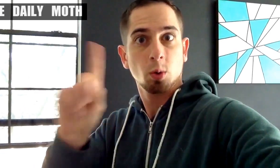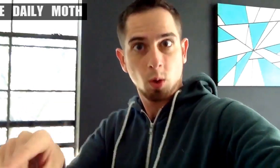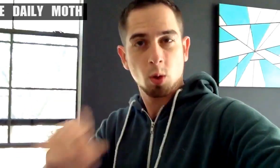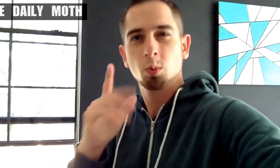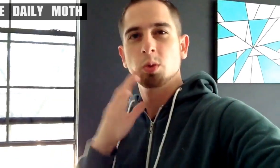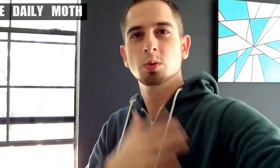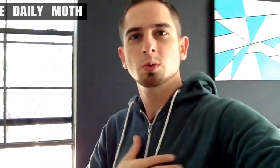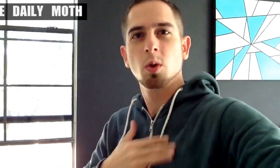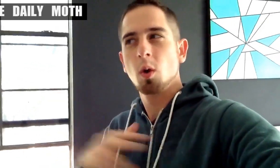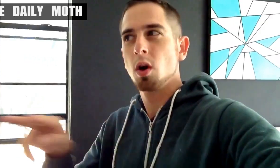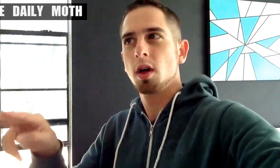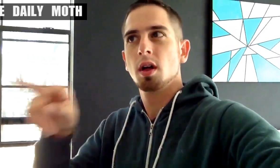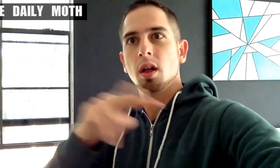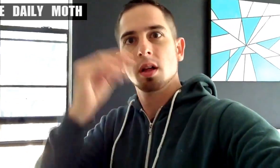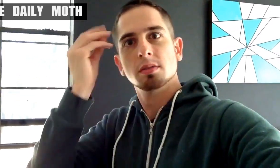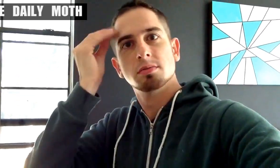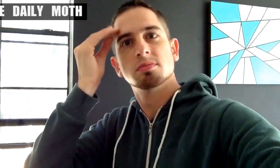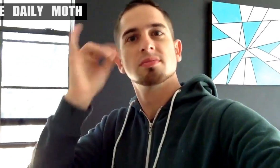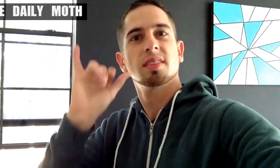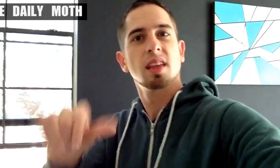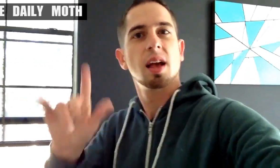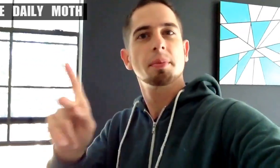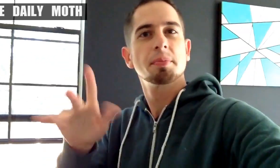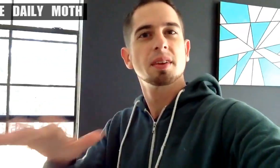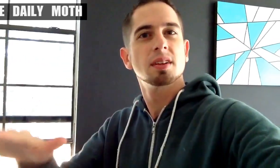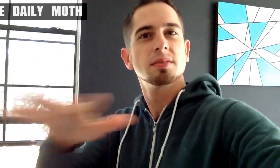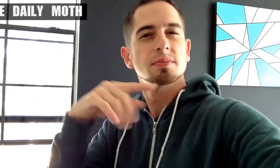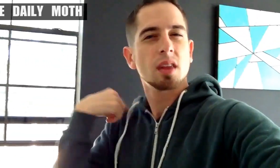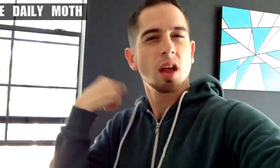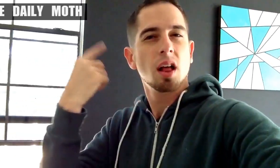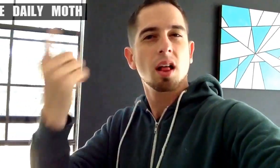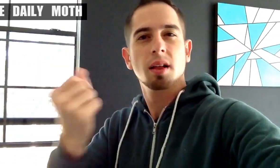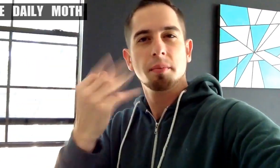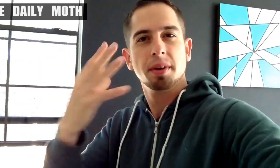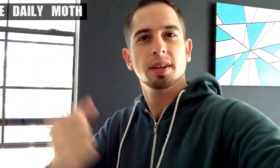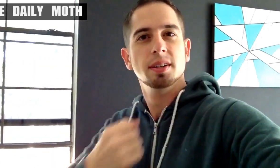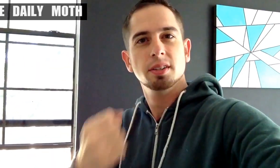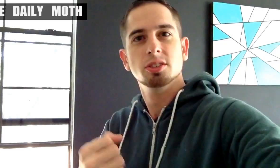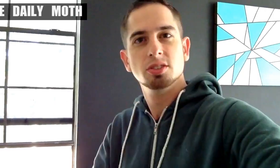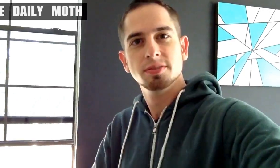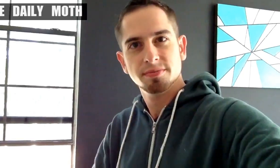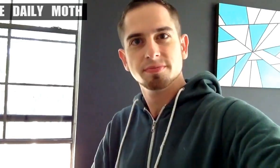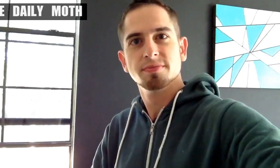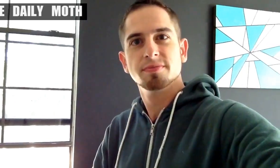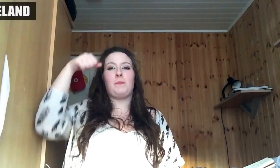you will enjoy and appreciate what you see and be able to reflect on the history of the area you visit.